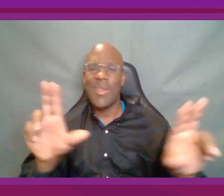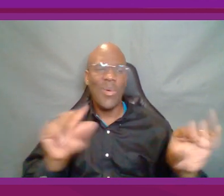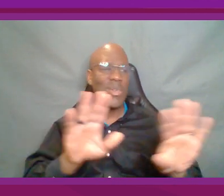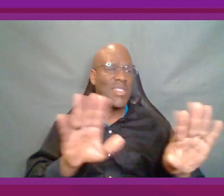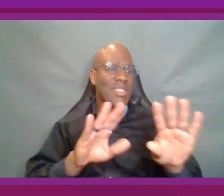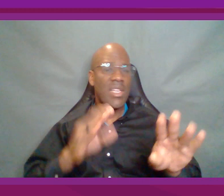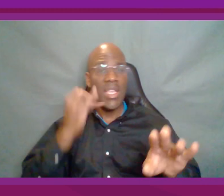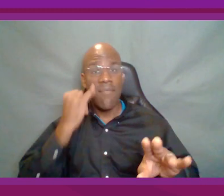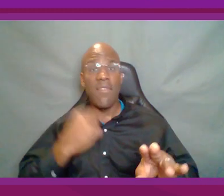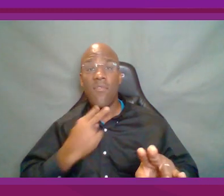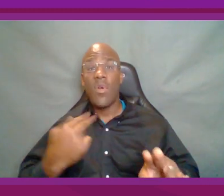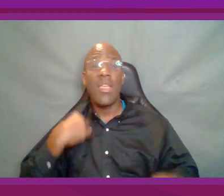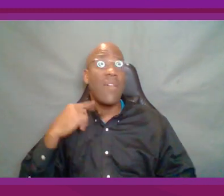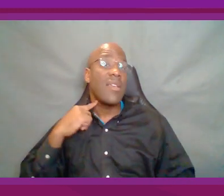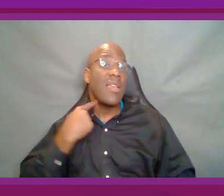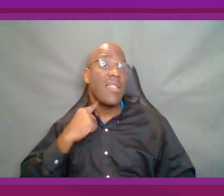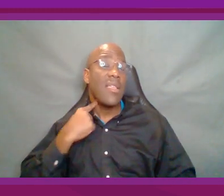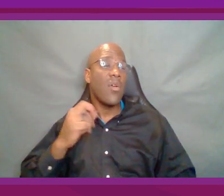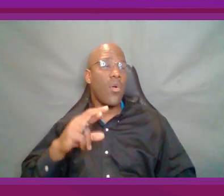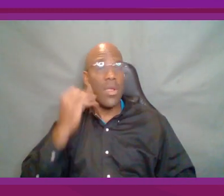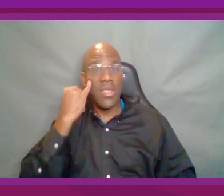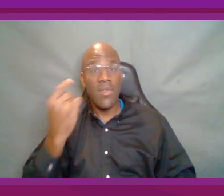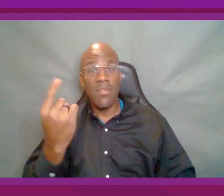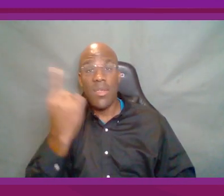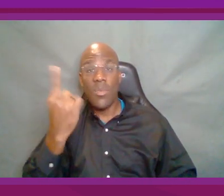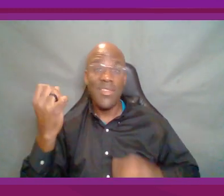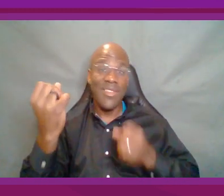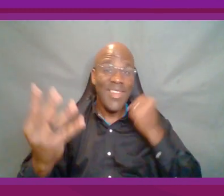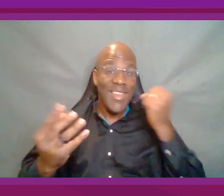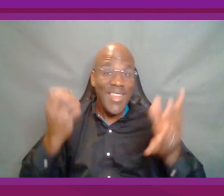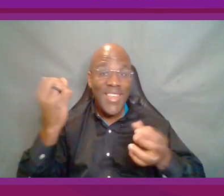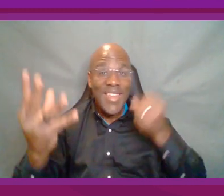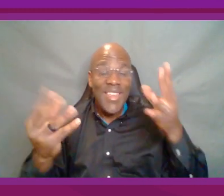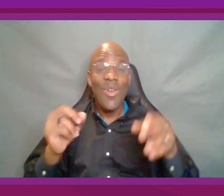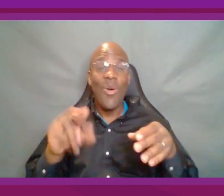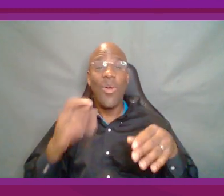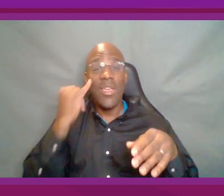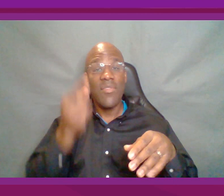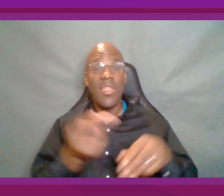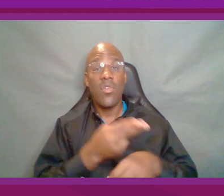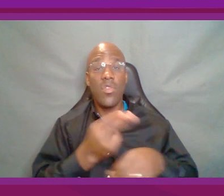whether it's a voice with an accent or if someone is signing or using augmented communication.